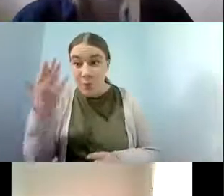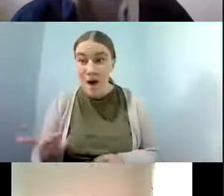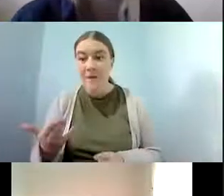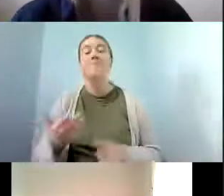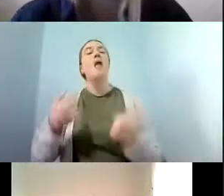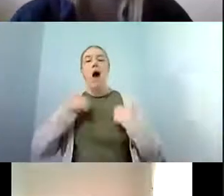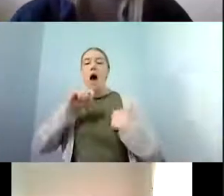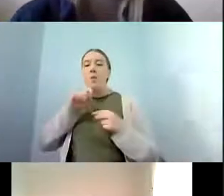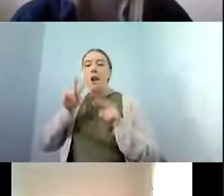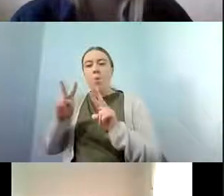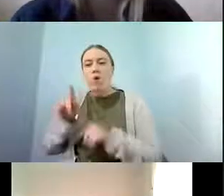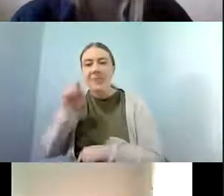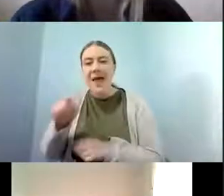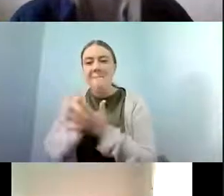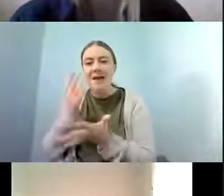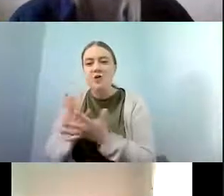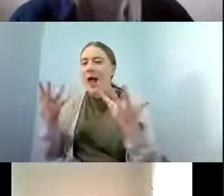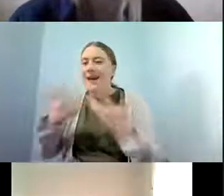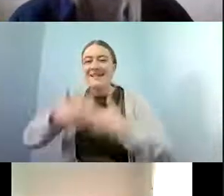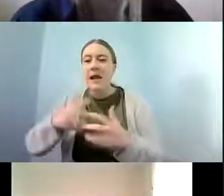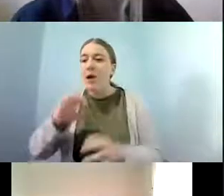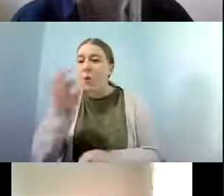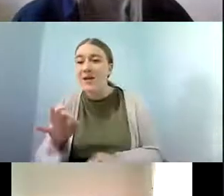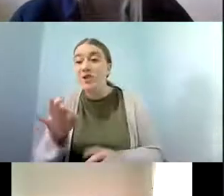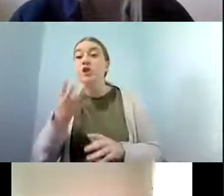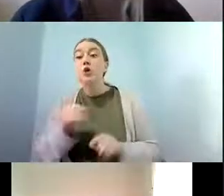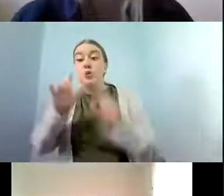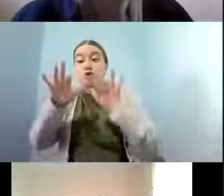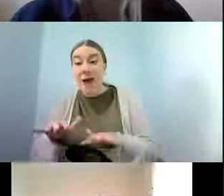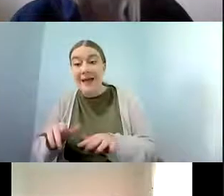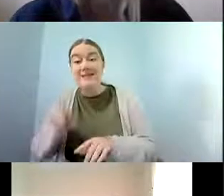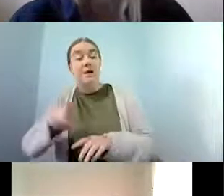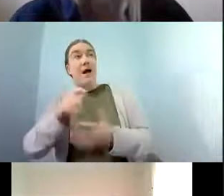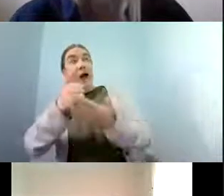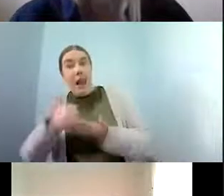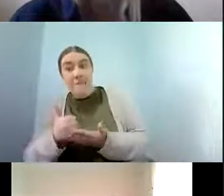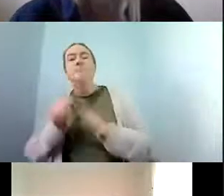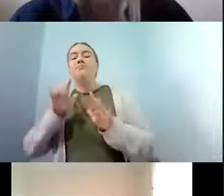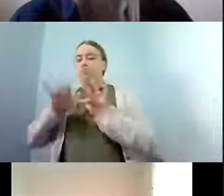a few links in there for you as well and when you do send a message please make sure you send it to